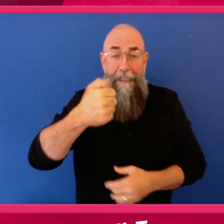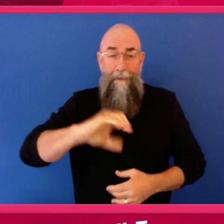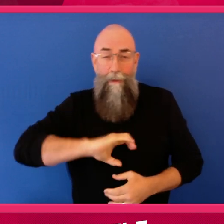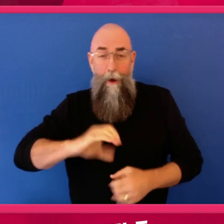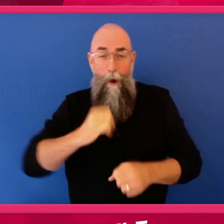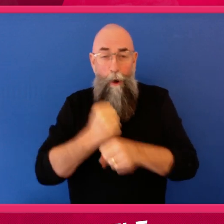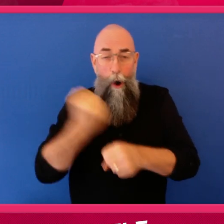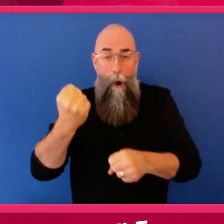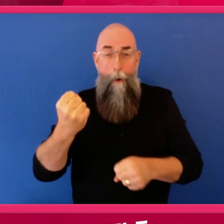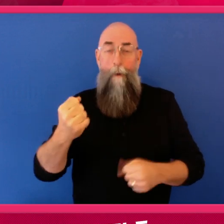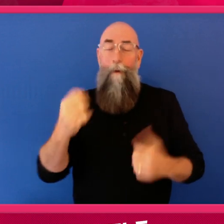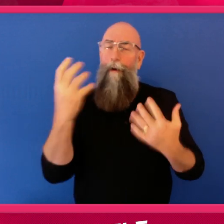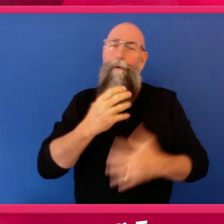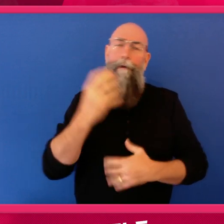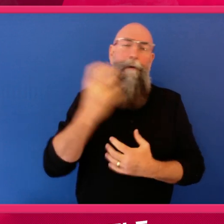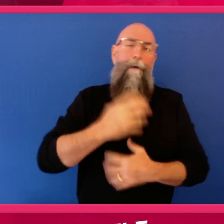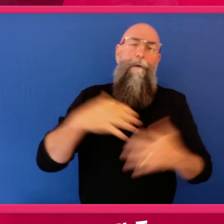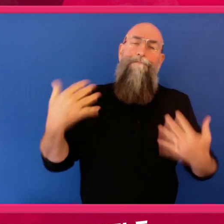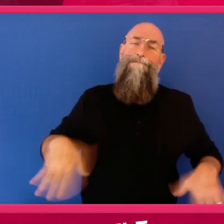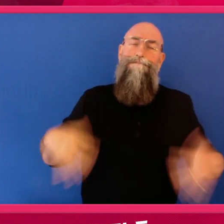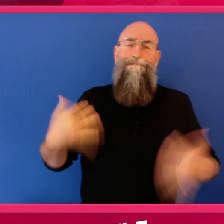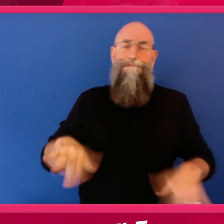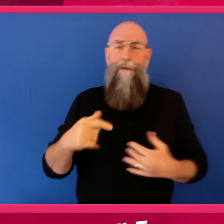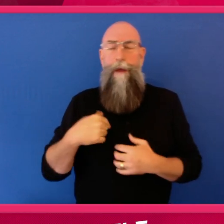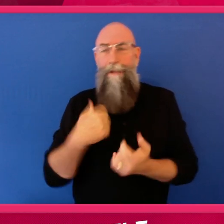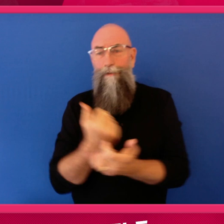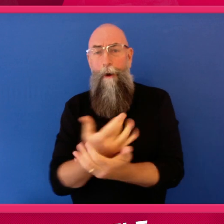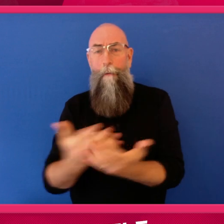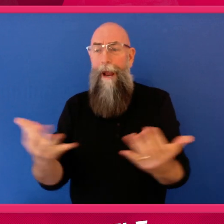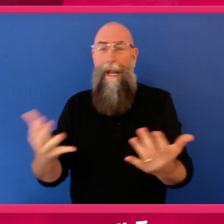genuine responses from our guys. There was so many tears from them. There was so many